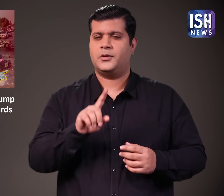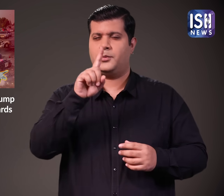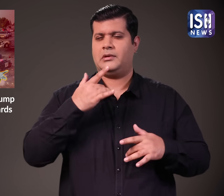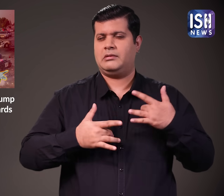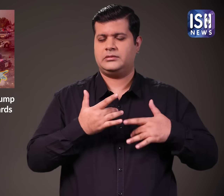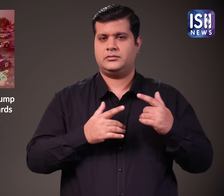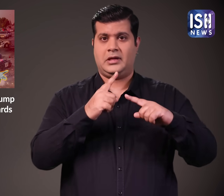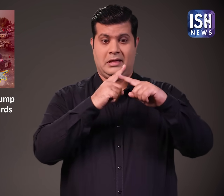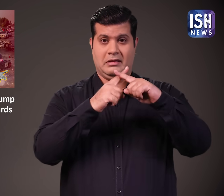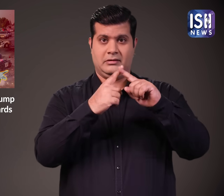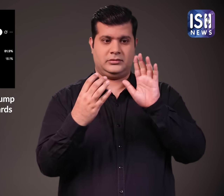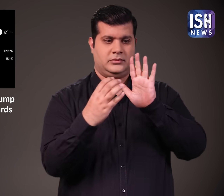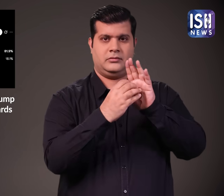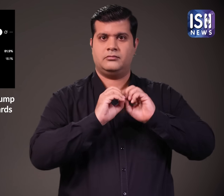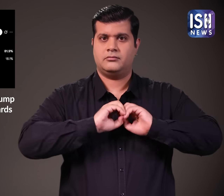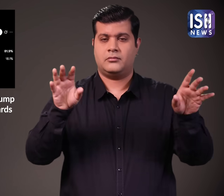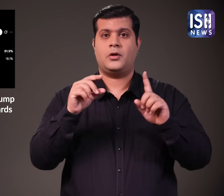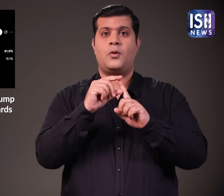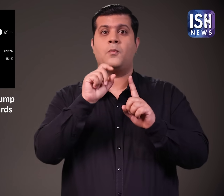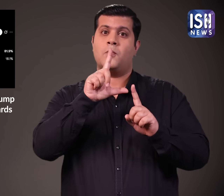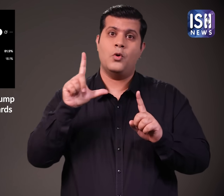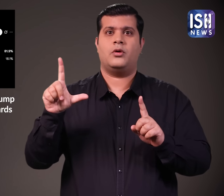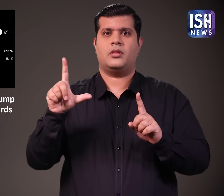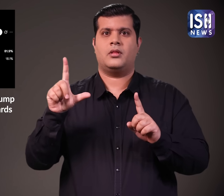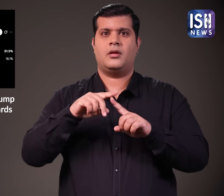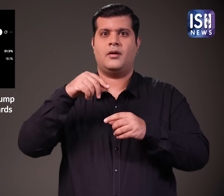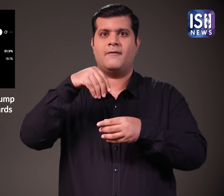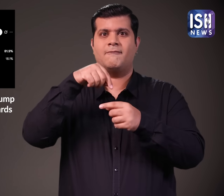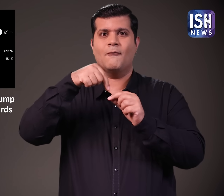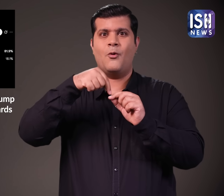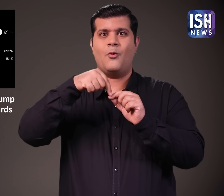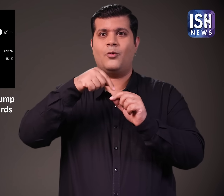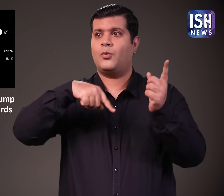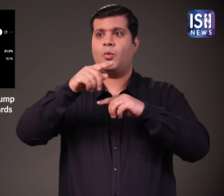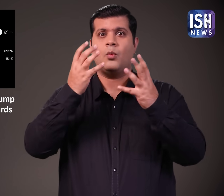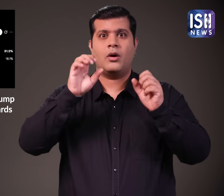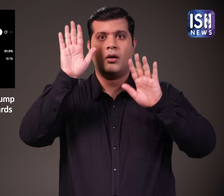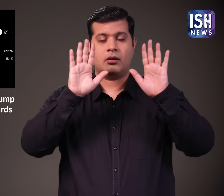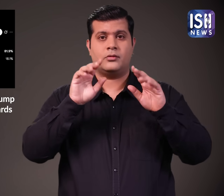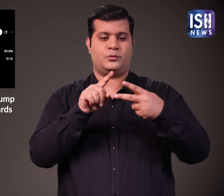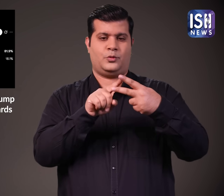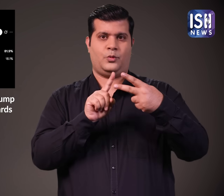There's an interesting poll posted on X (formerly Twitter), where people were asked to vote.